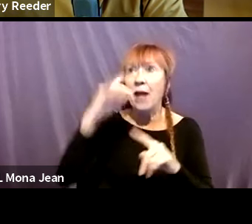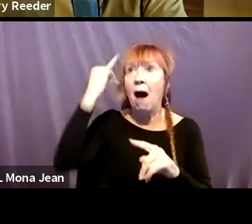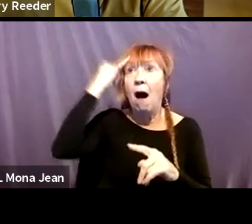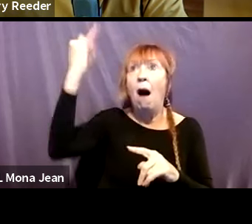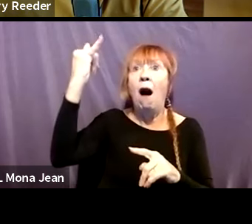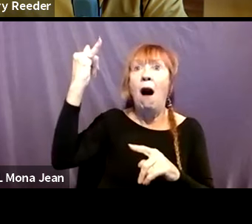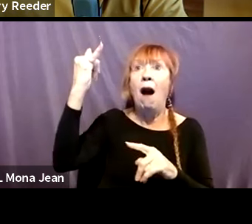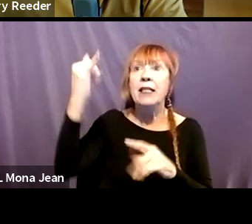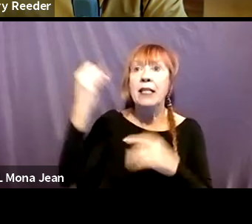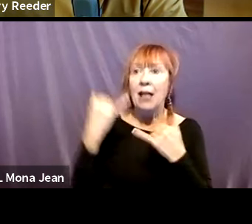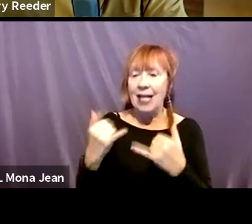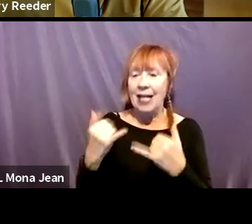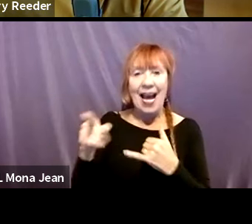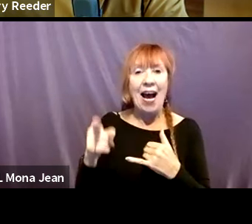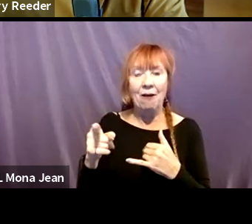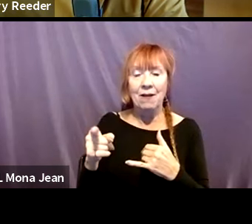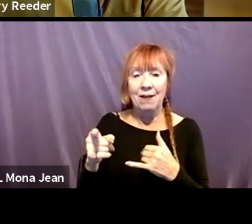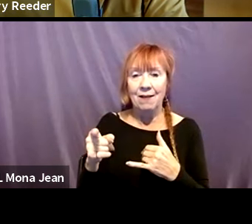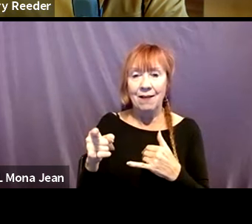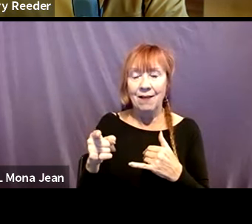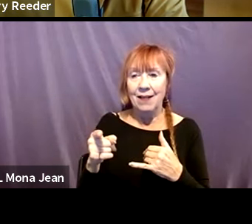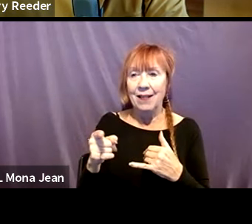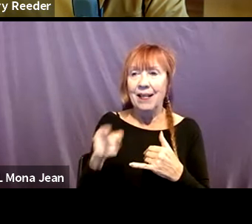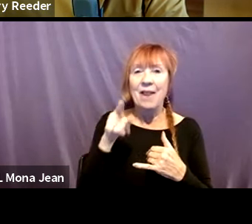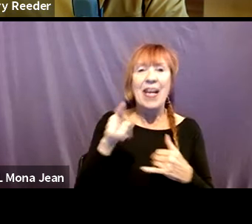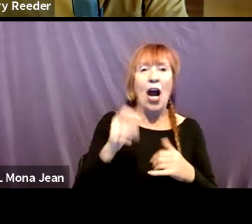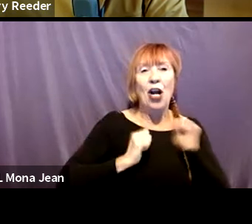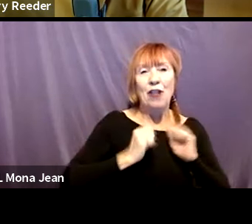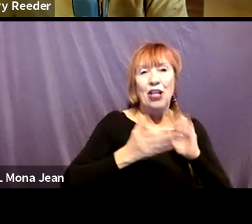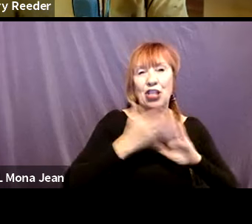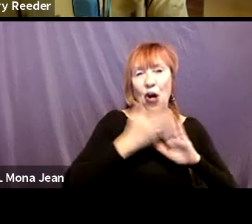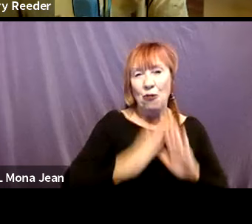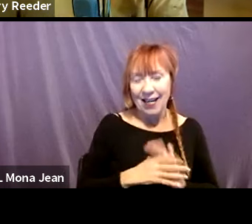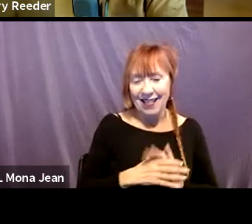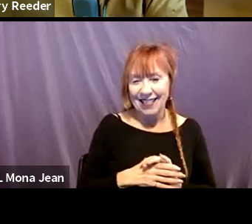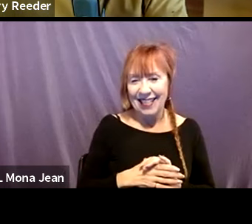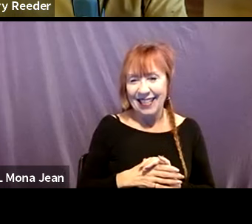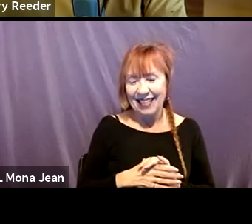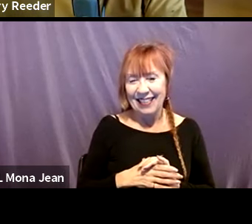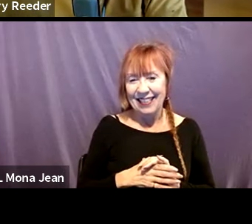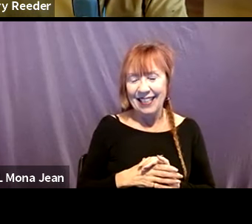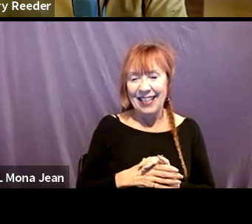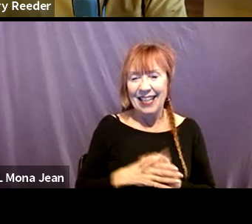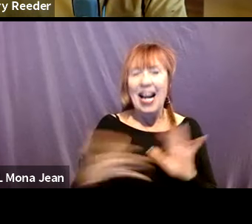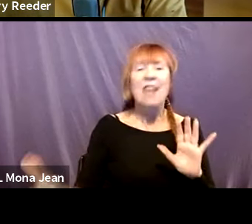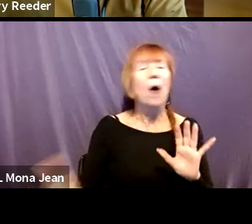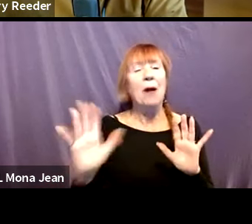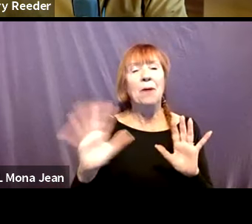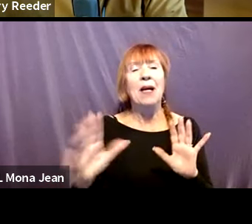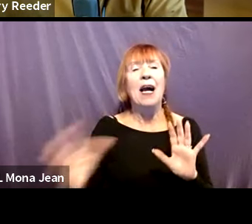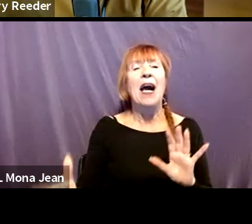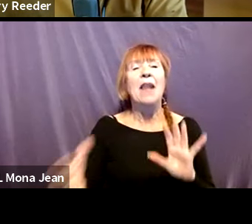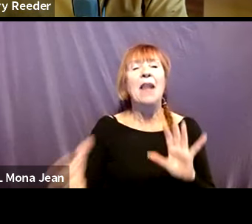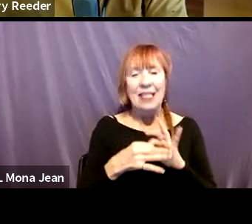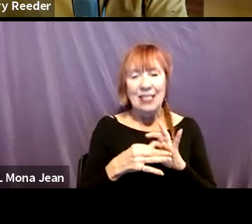and they're now the show runners. Not the show runners, I'm sorry, the attached Oh, okay. English show runner to the show,